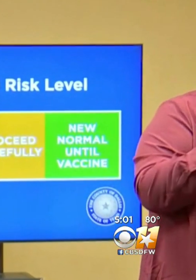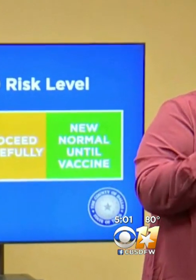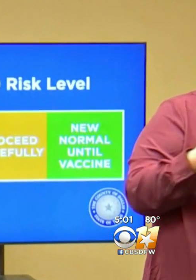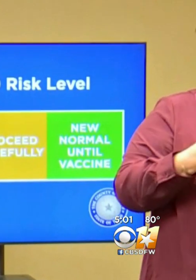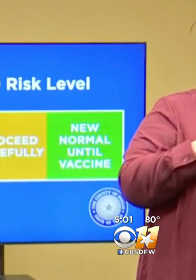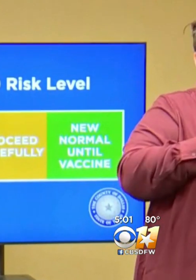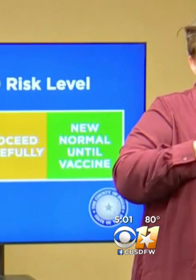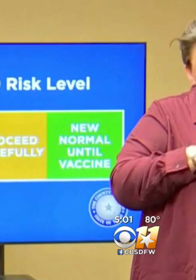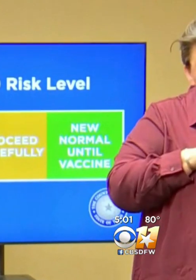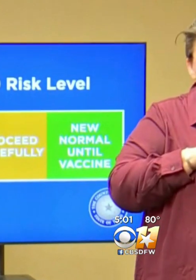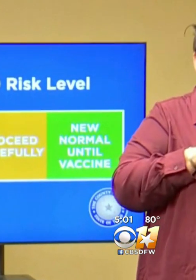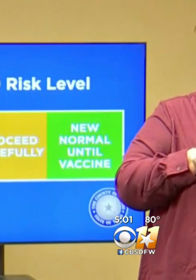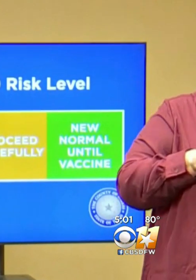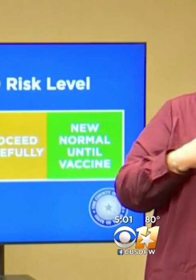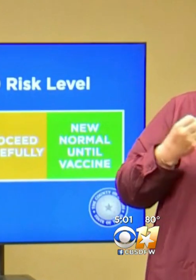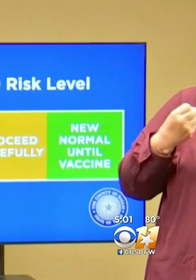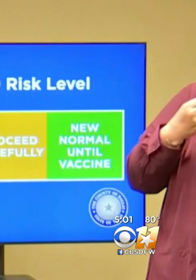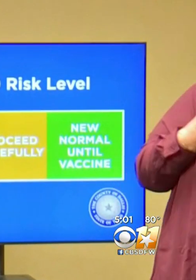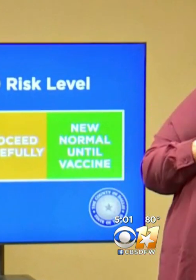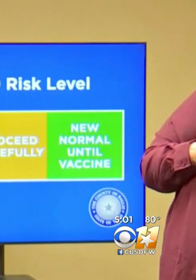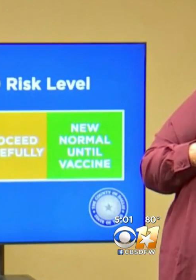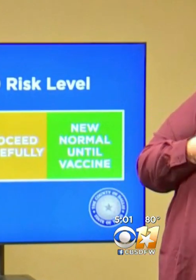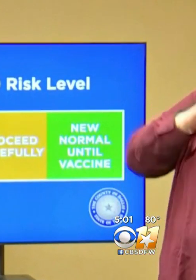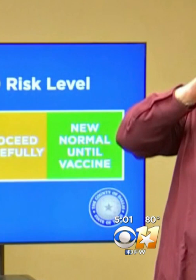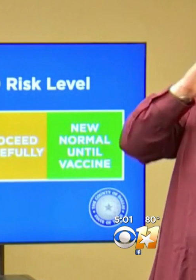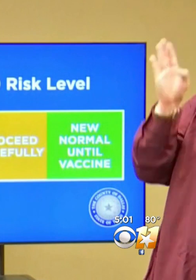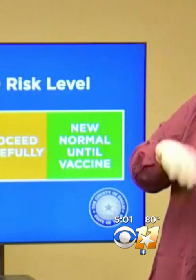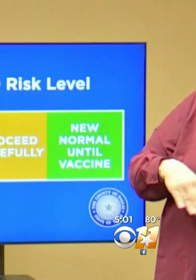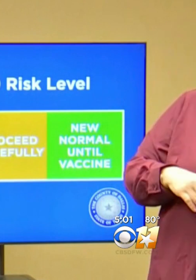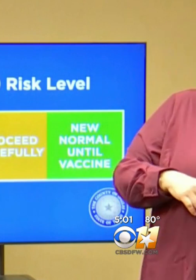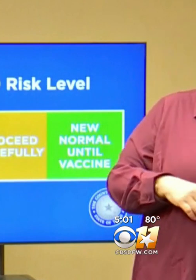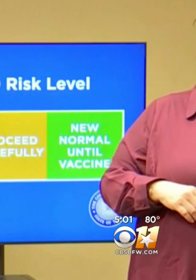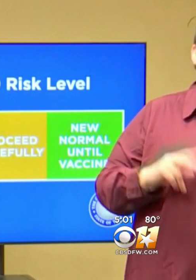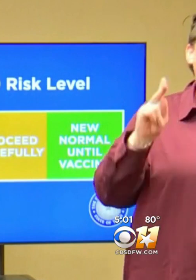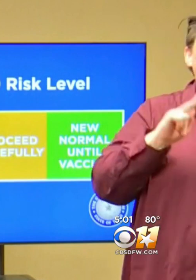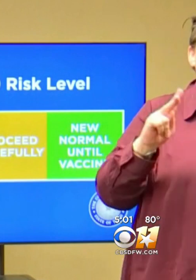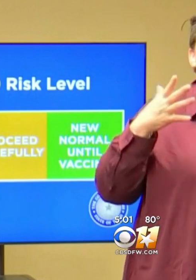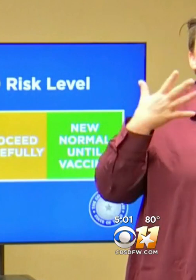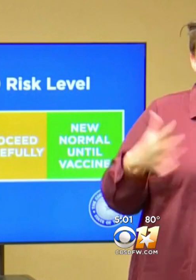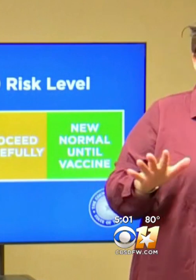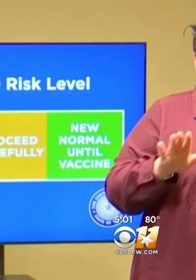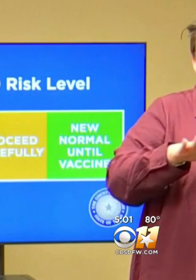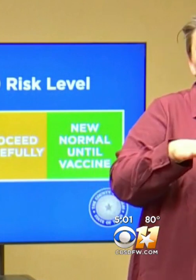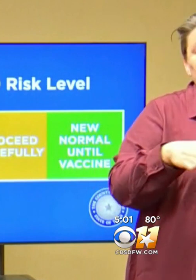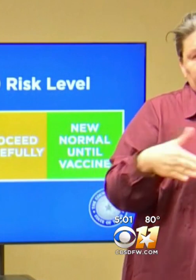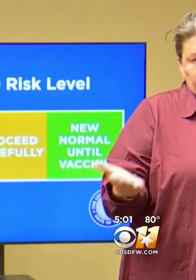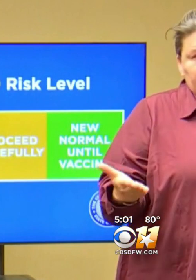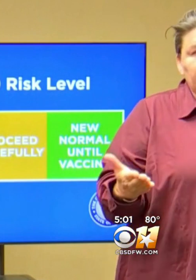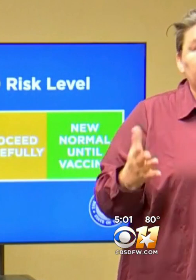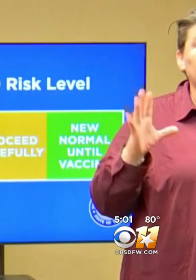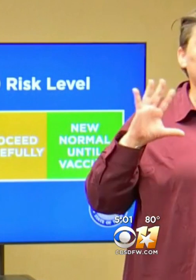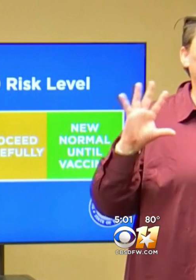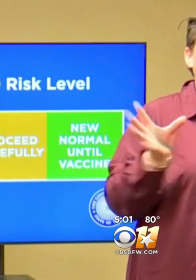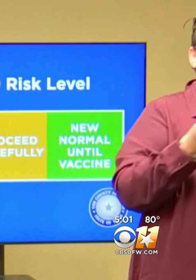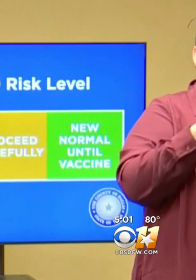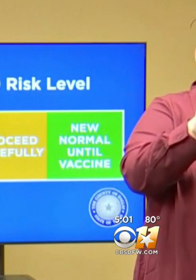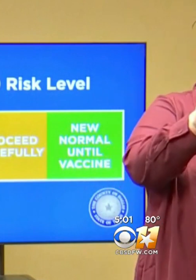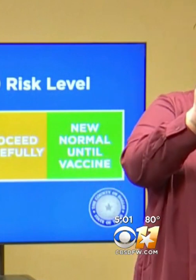THE VIRUS WILL DO, AND IT DIDN'T TAKE INTO ACCOUNT THE ACTIVITY FROM ALL THE OPENINGS OVER THE PAST FEW WEEKS.